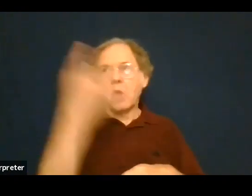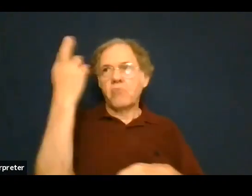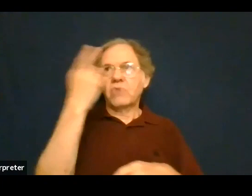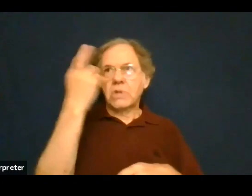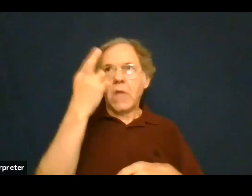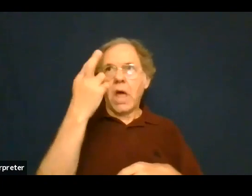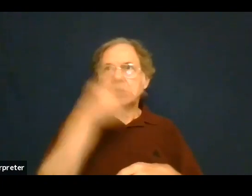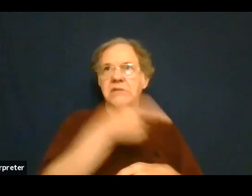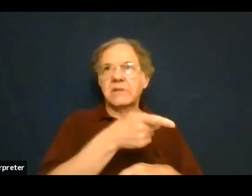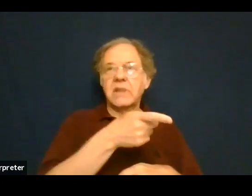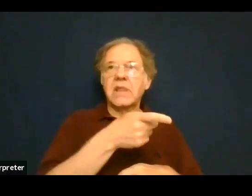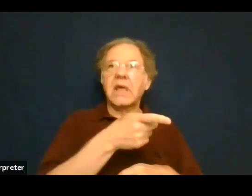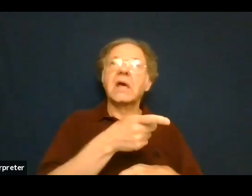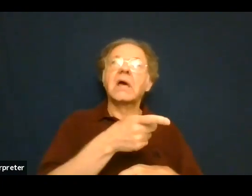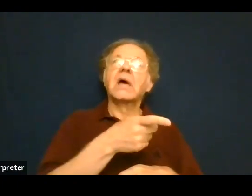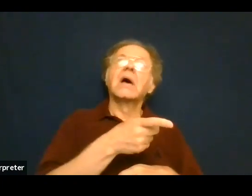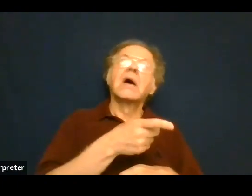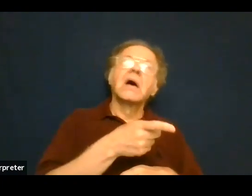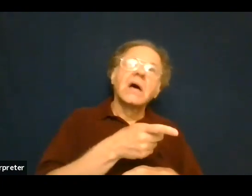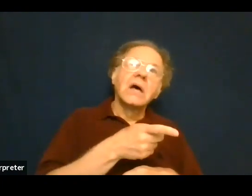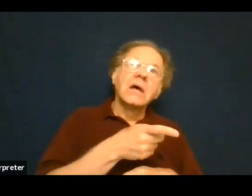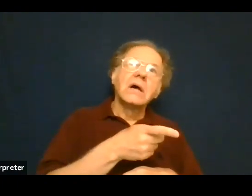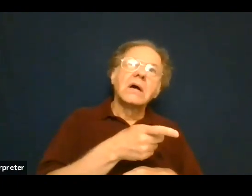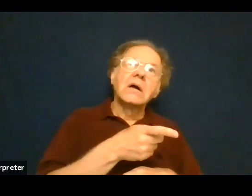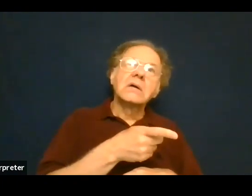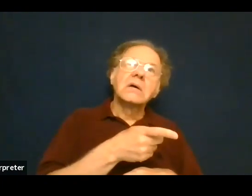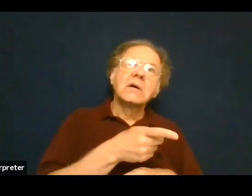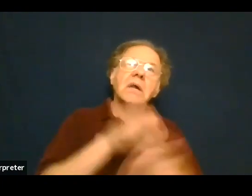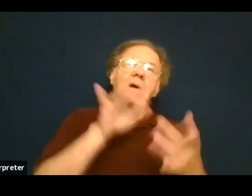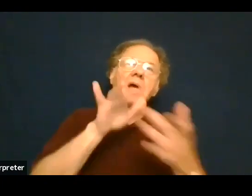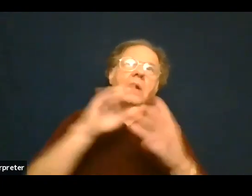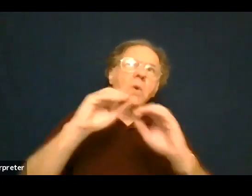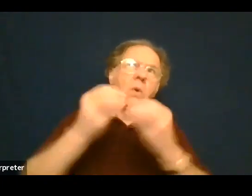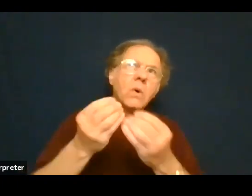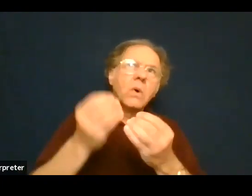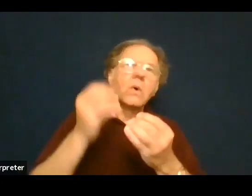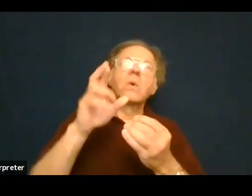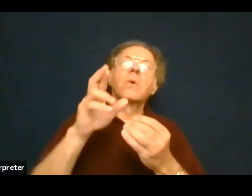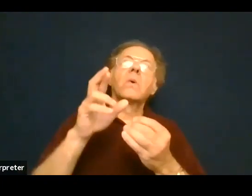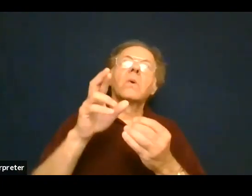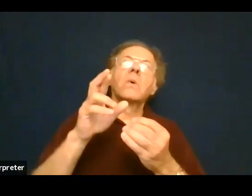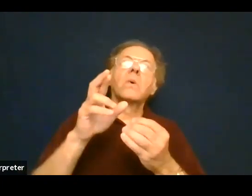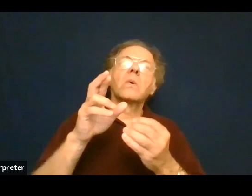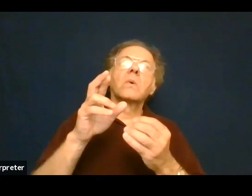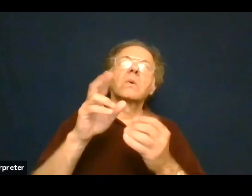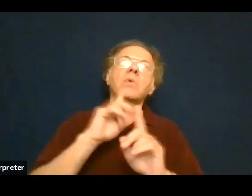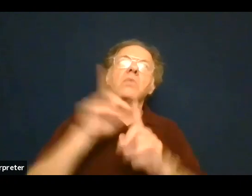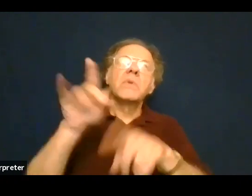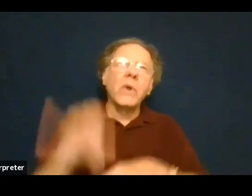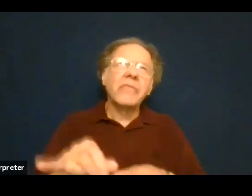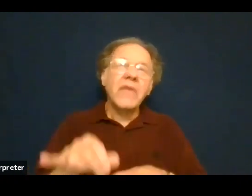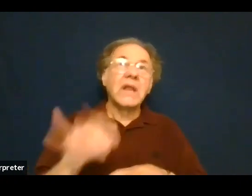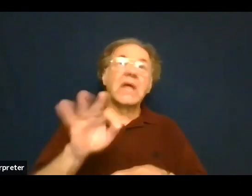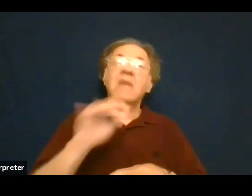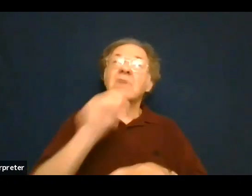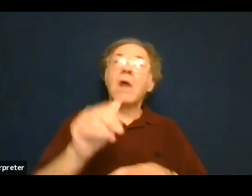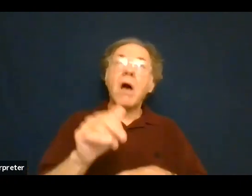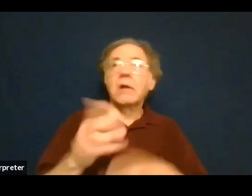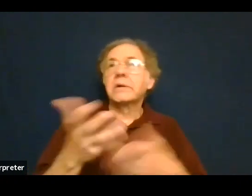and contact organizations or their physicians to report that. Because, otherwise, like you rightly mentioned,